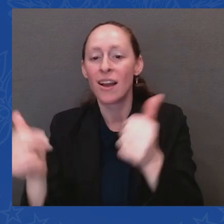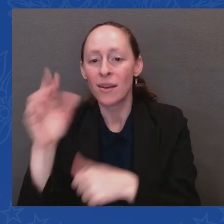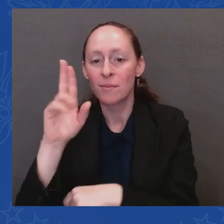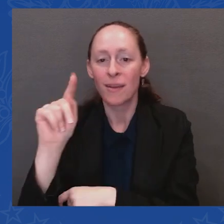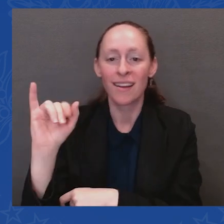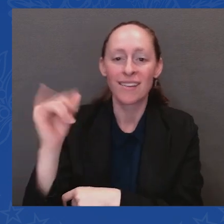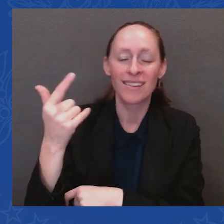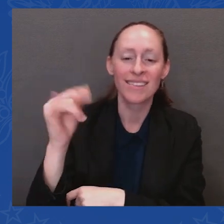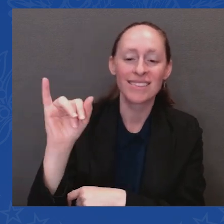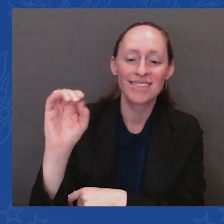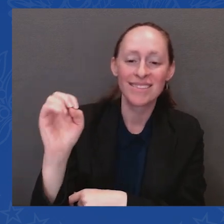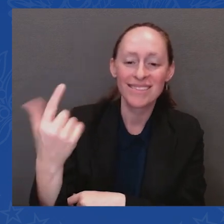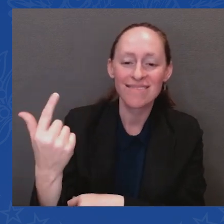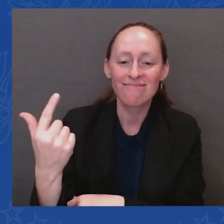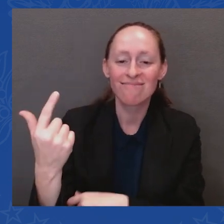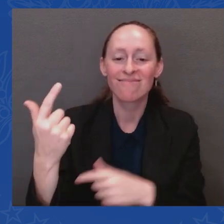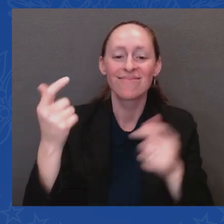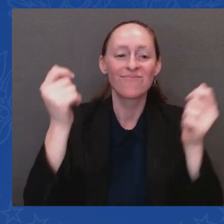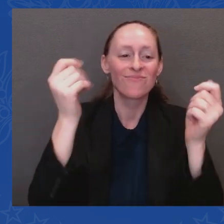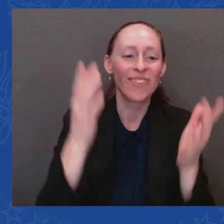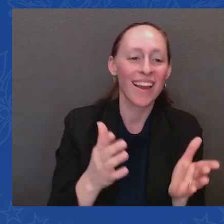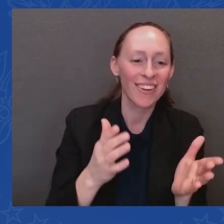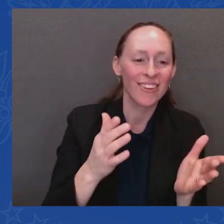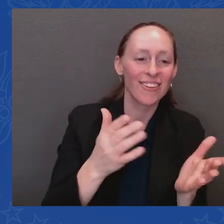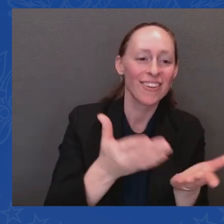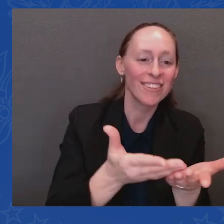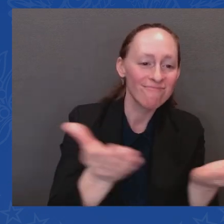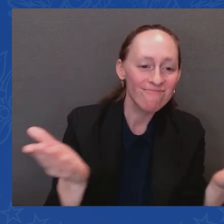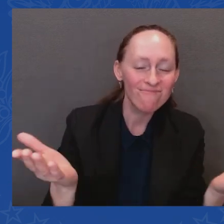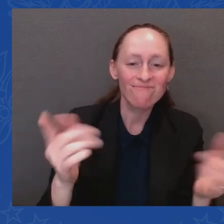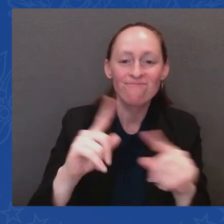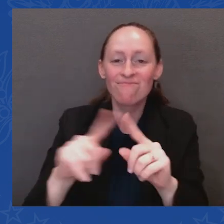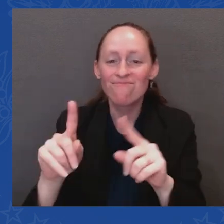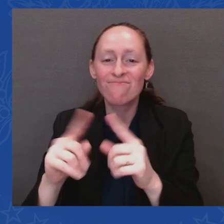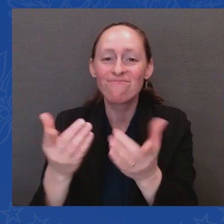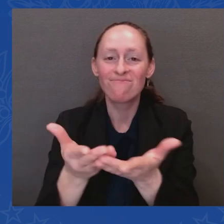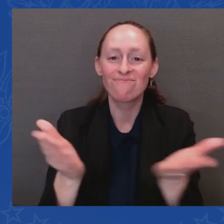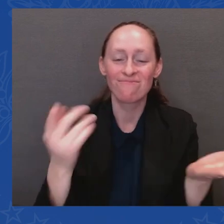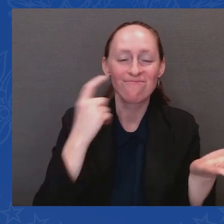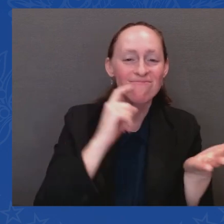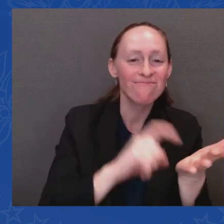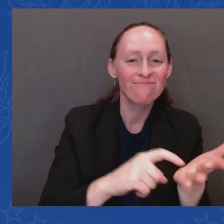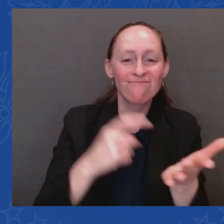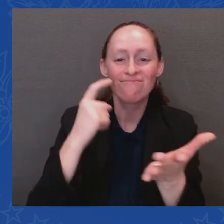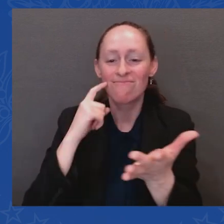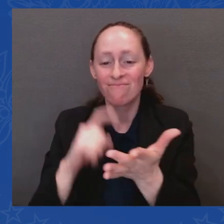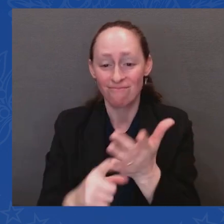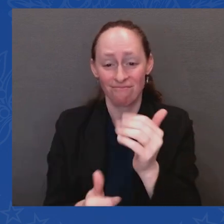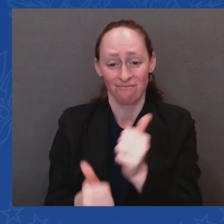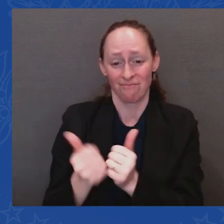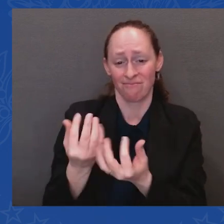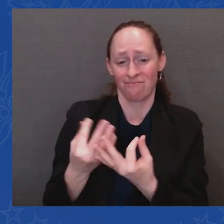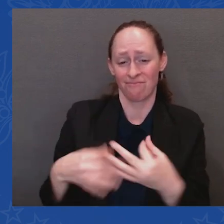Deputy Secretary Hicks, Vice Chairman Grady, and, most importantly, our veterans and servicemembers